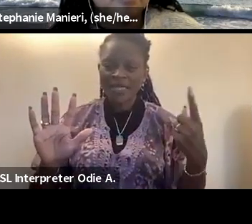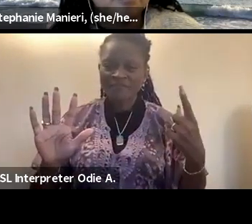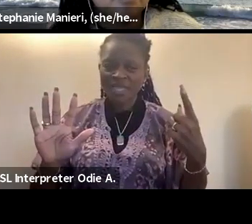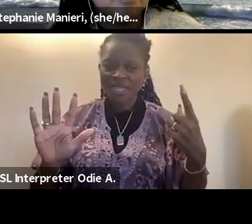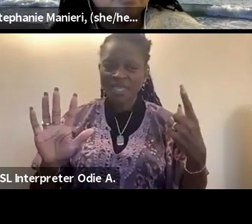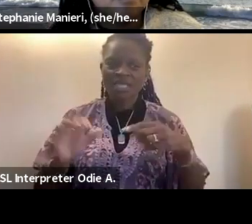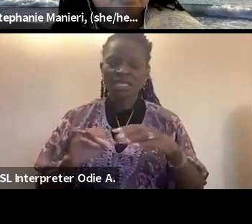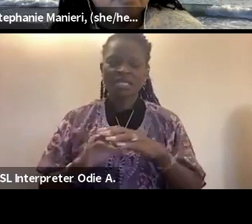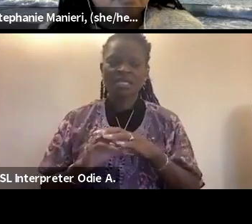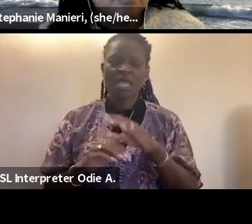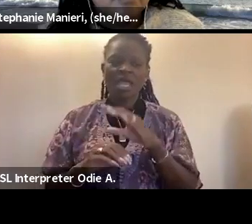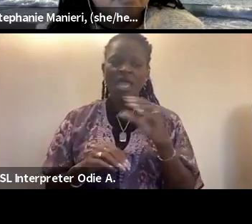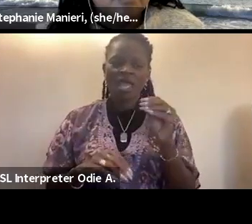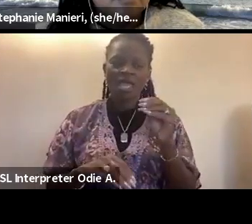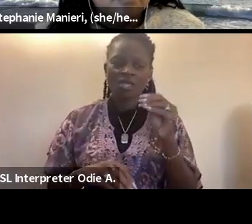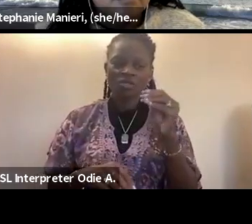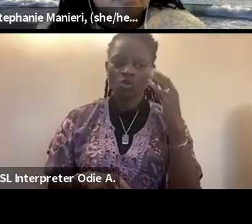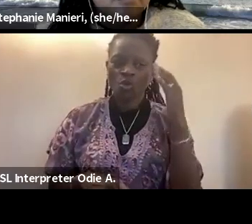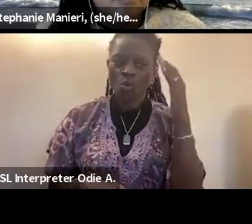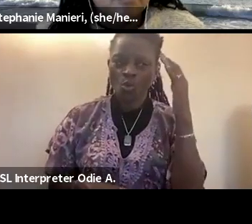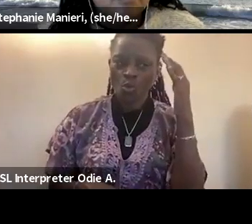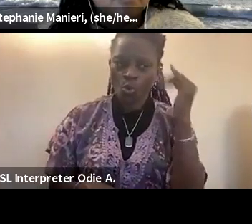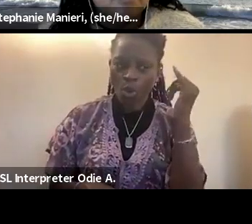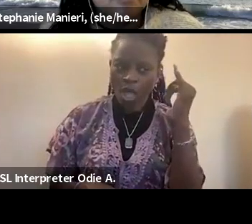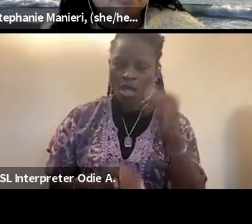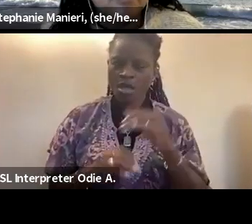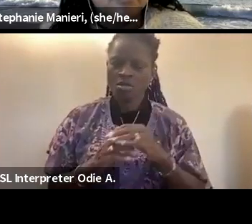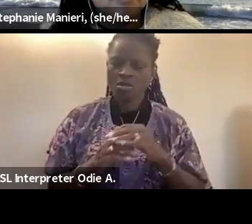And I'm wondering, especially if you have